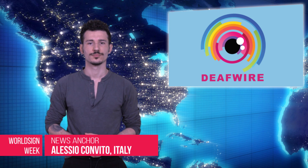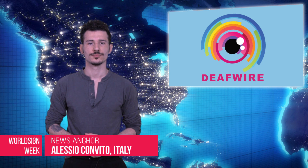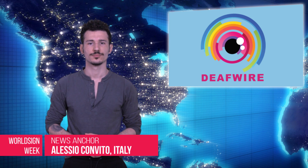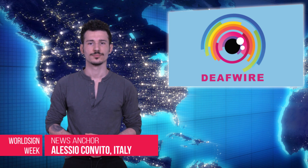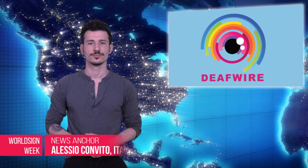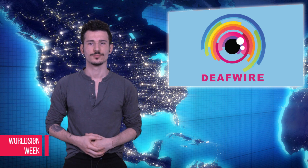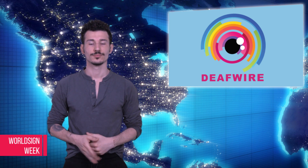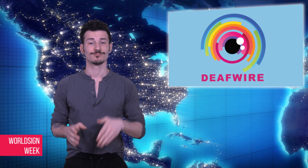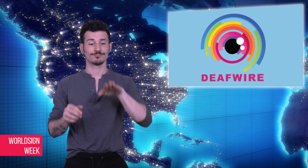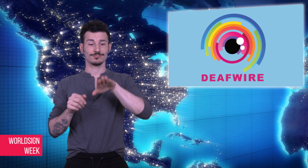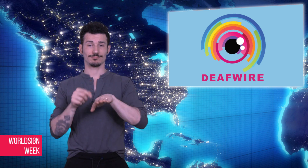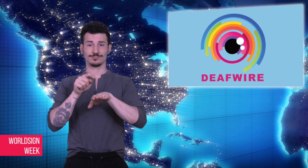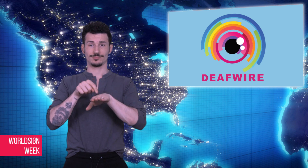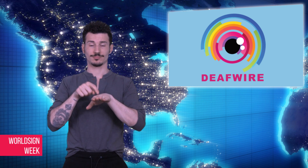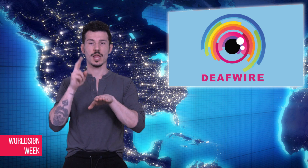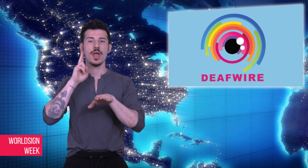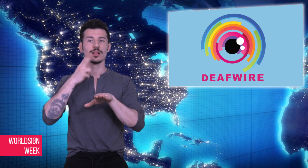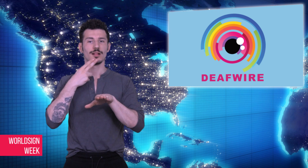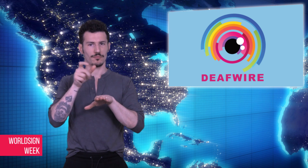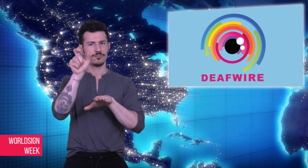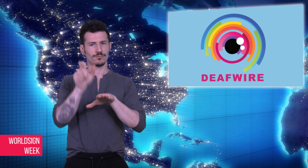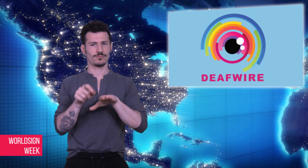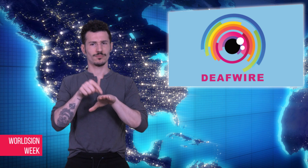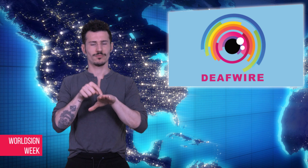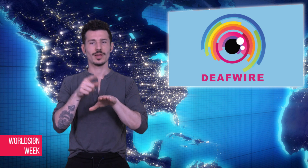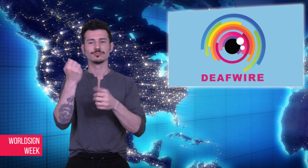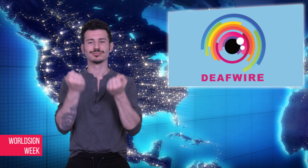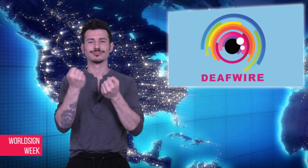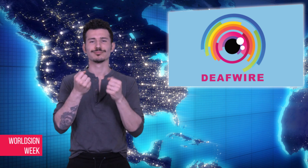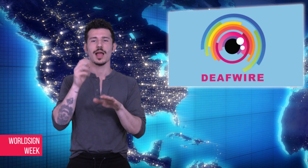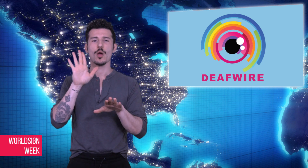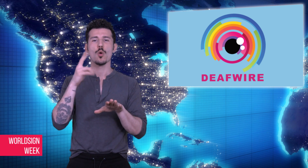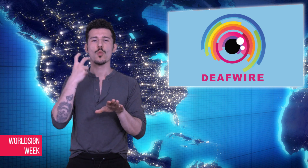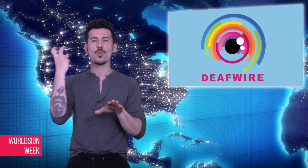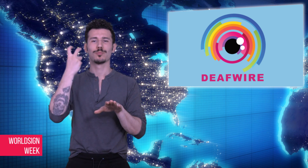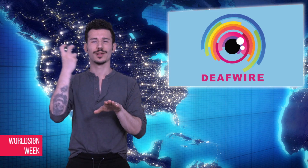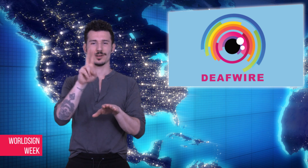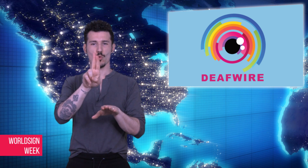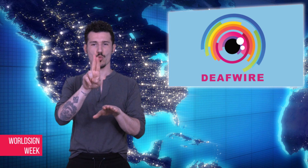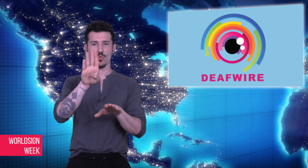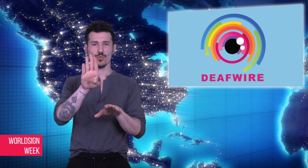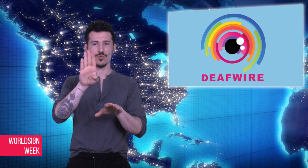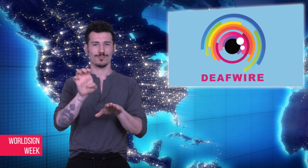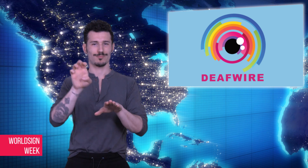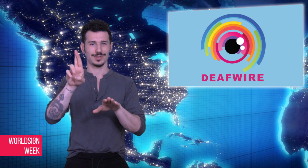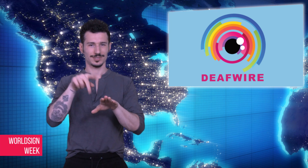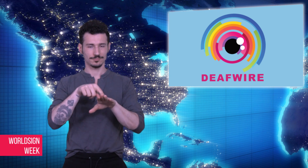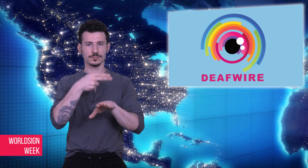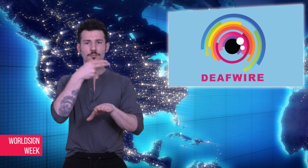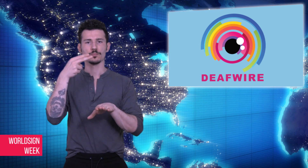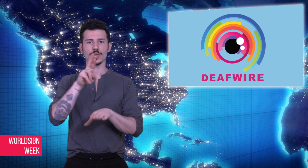erratically on the street in Melbourne, Australia, Deaf Uber